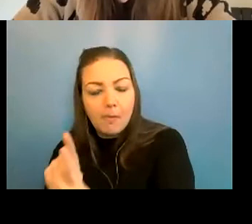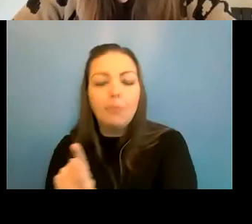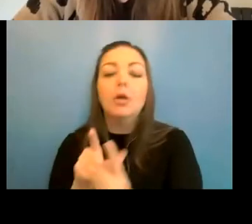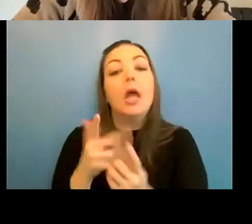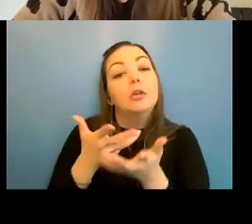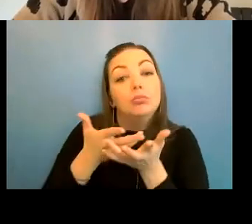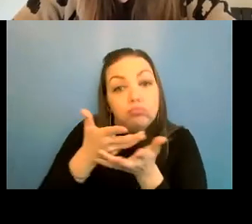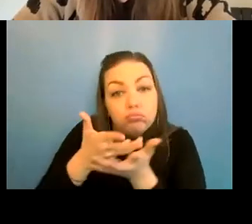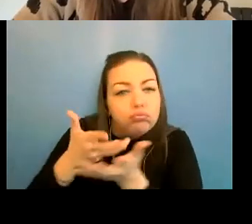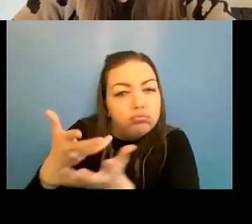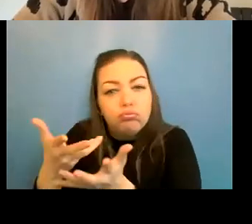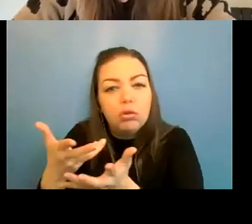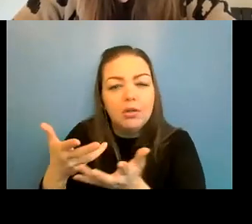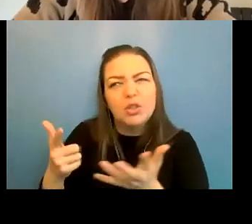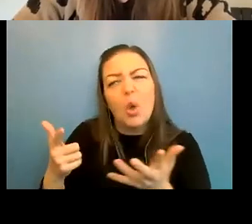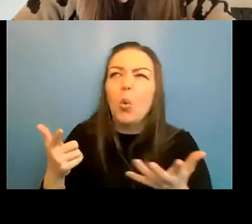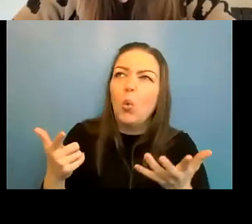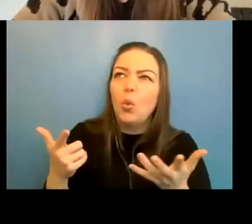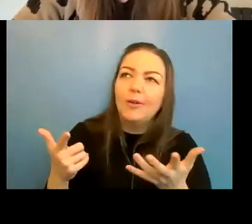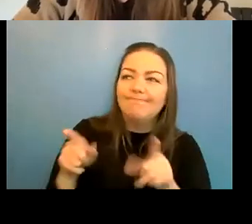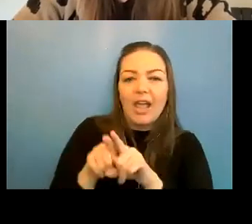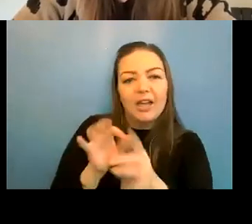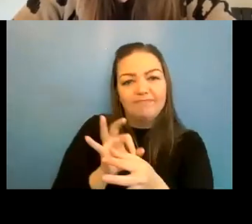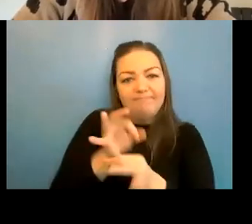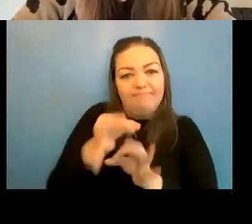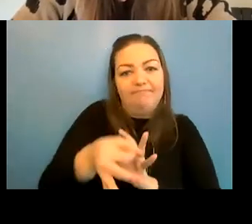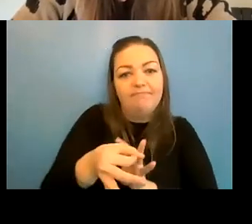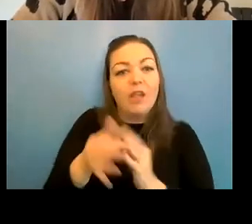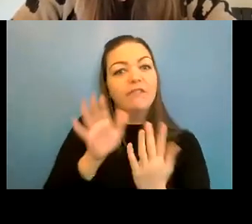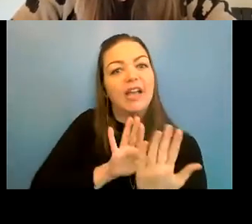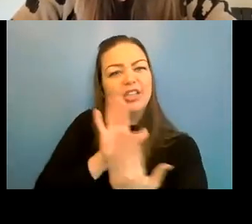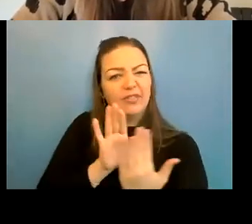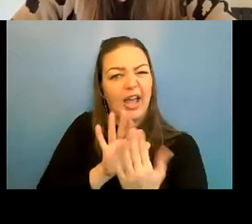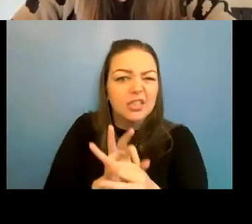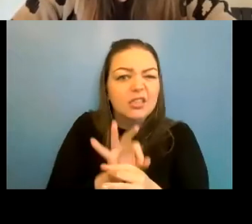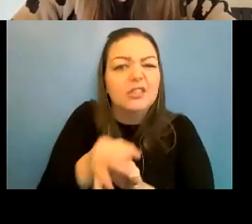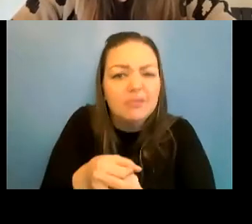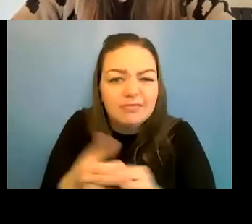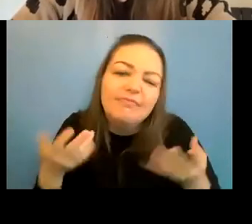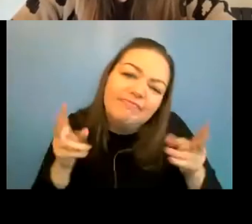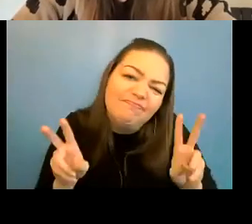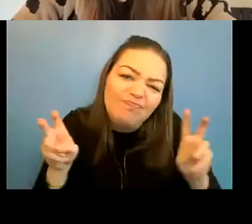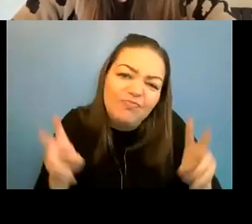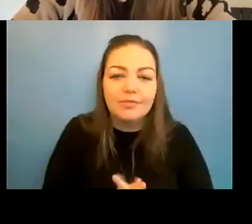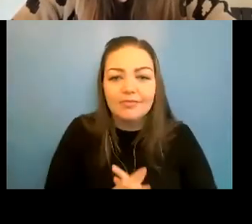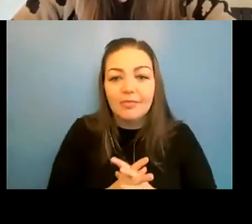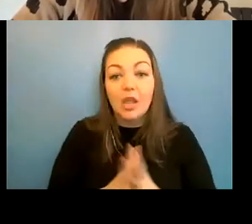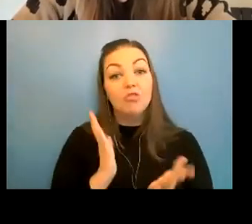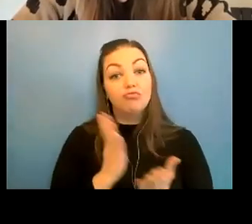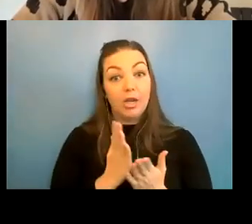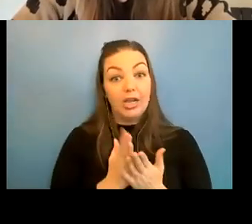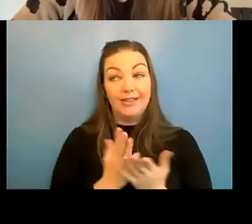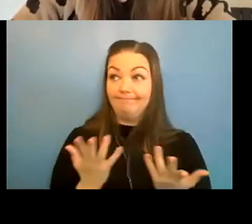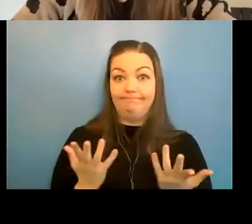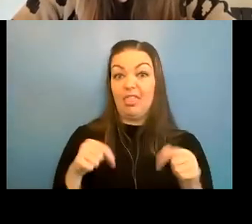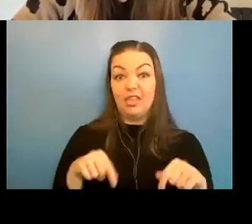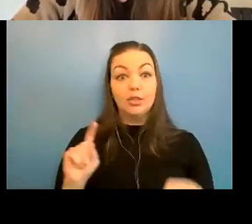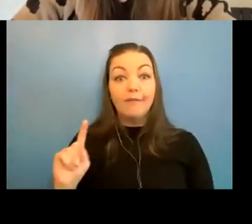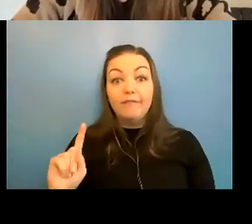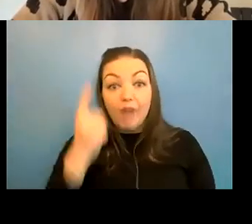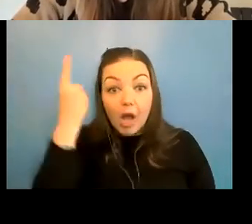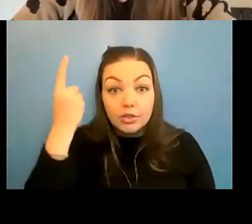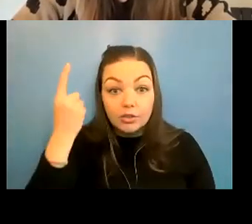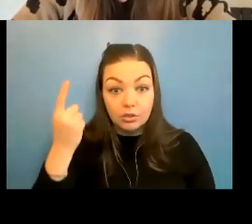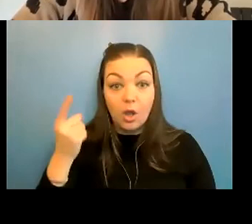Centre.